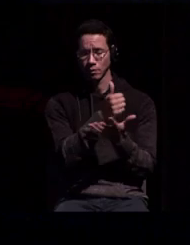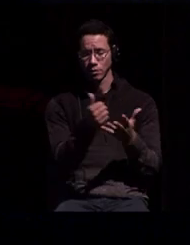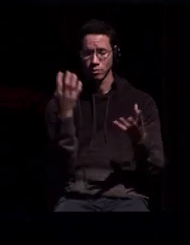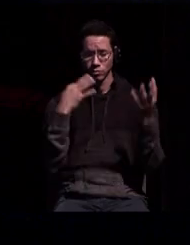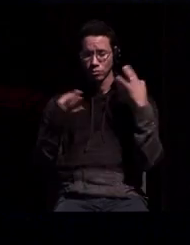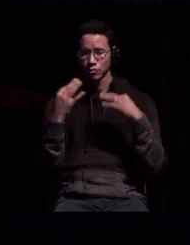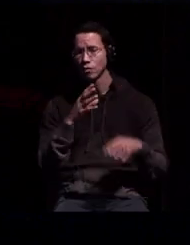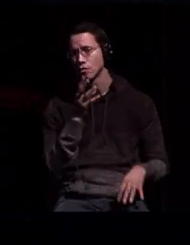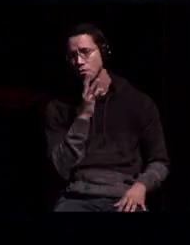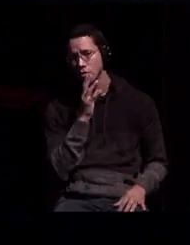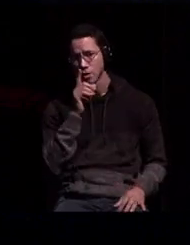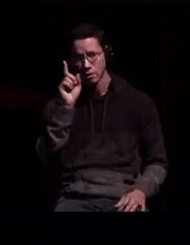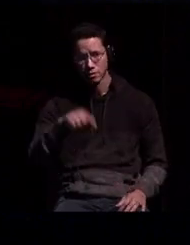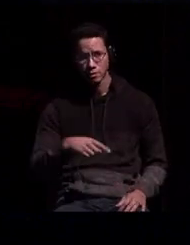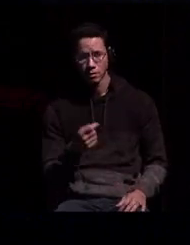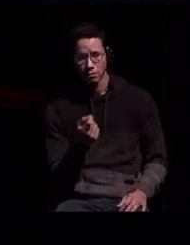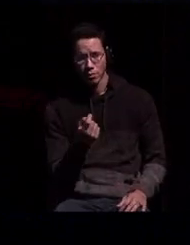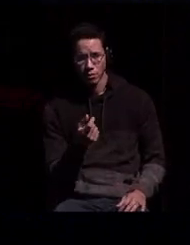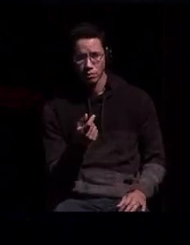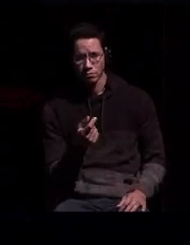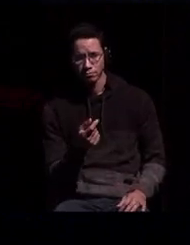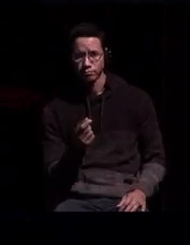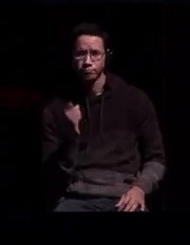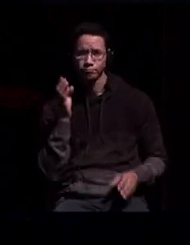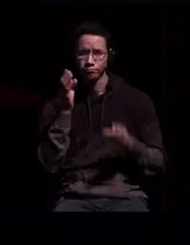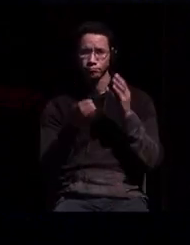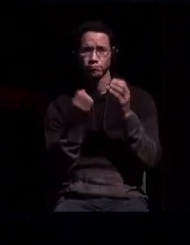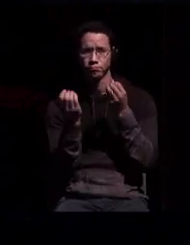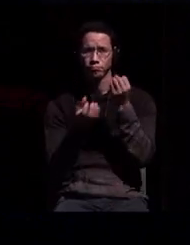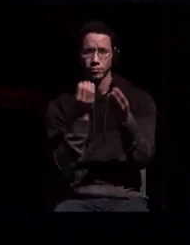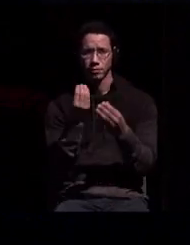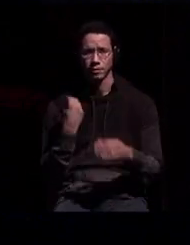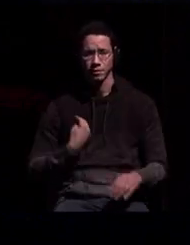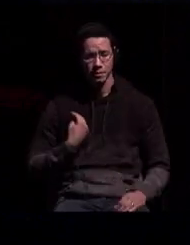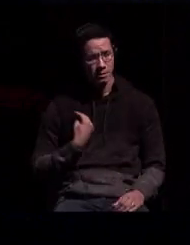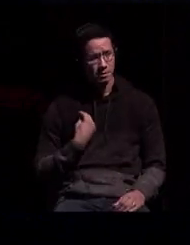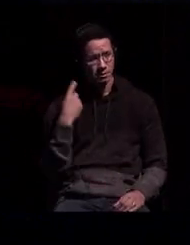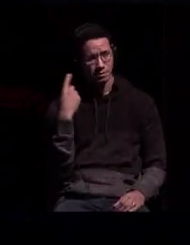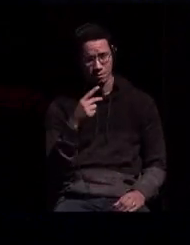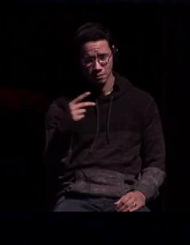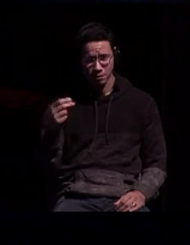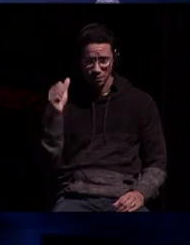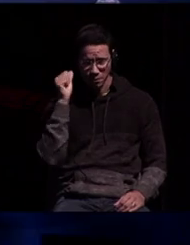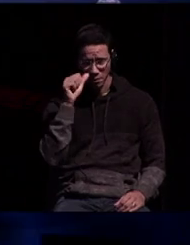get to the lives of women. This is a fact. I have seen it in practical life. Another thing is to mistake